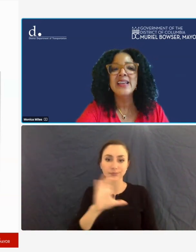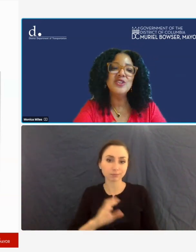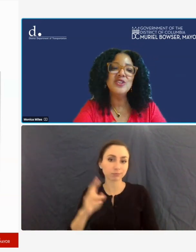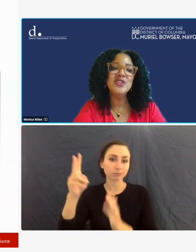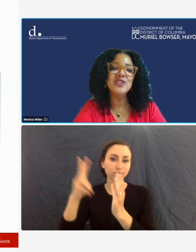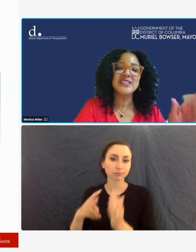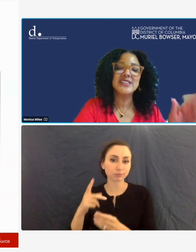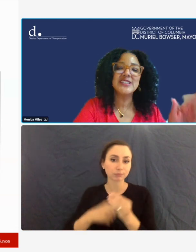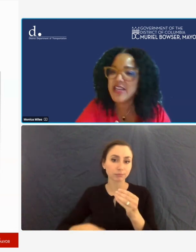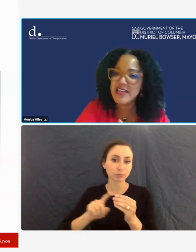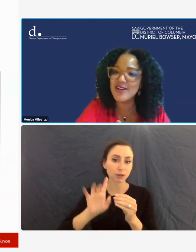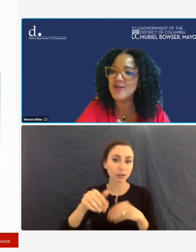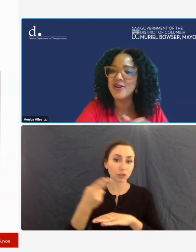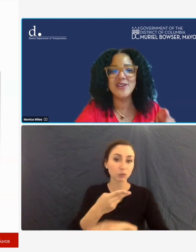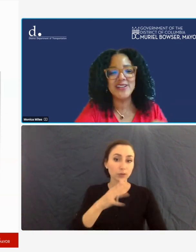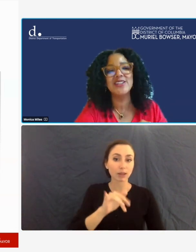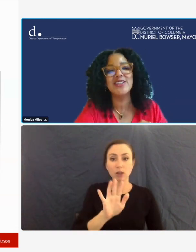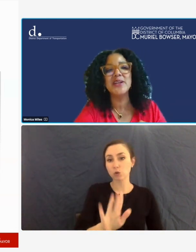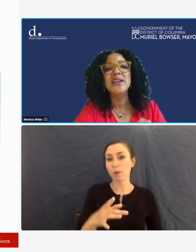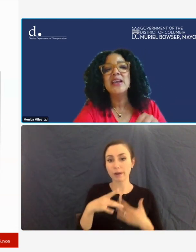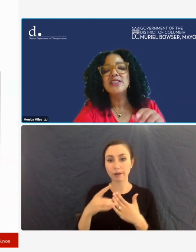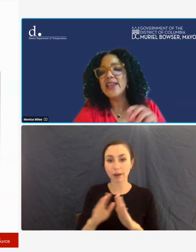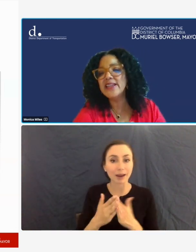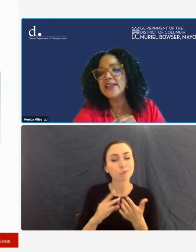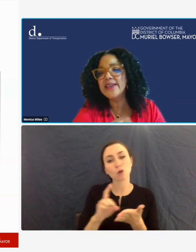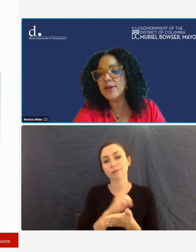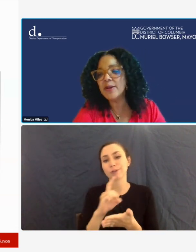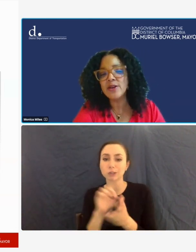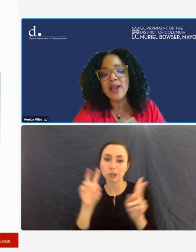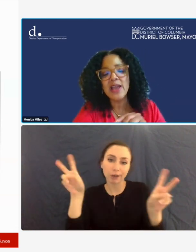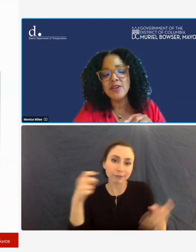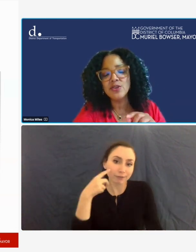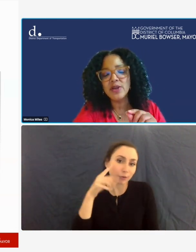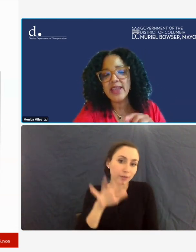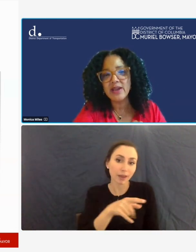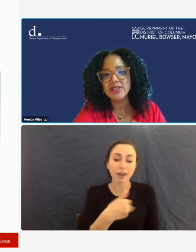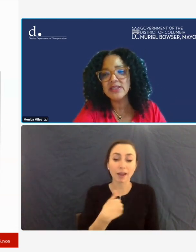that as your encyclopedia or your dictionary so getting a gap guide or having your accountant